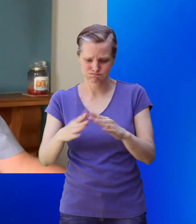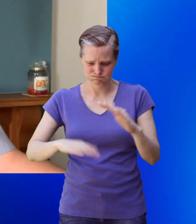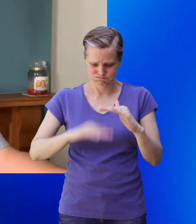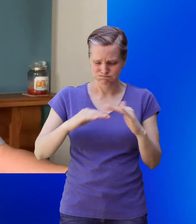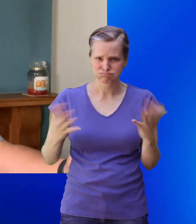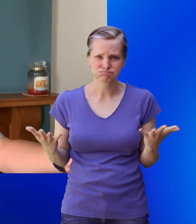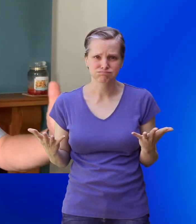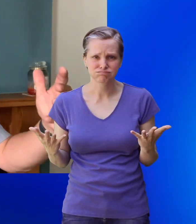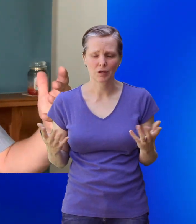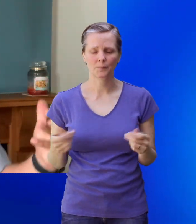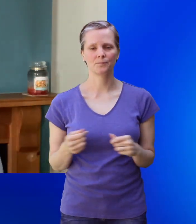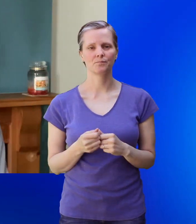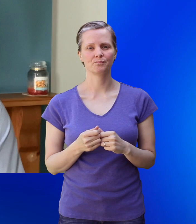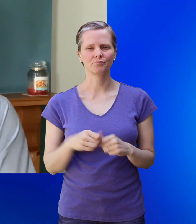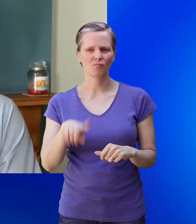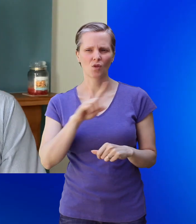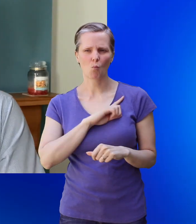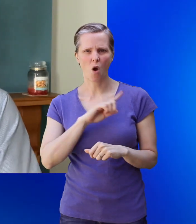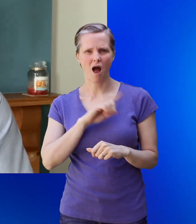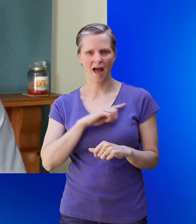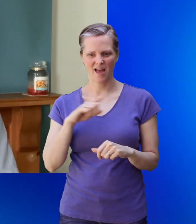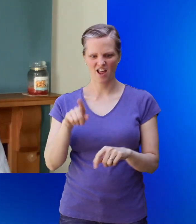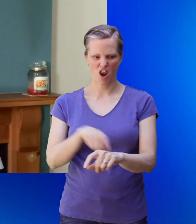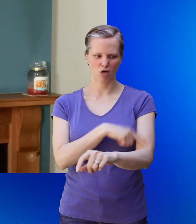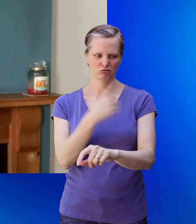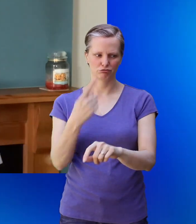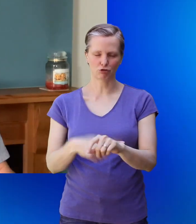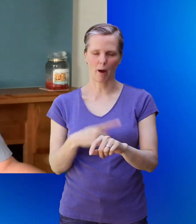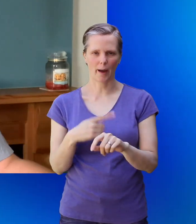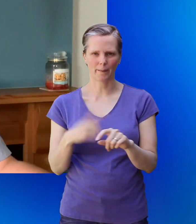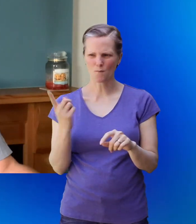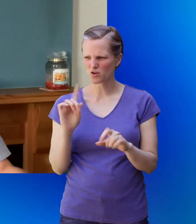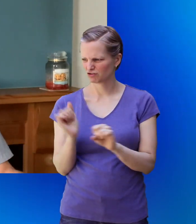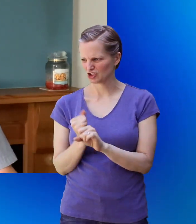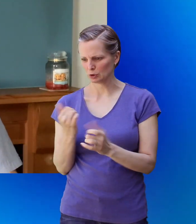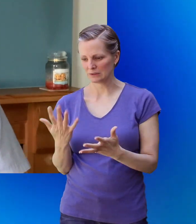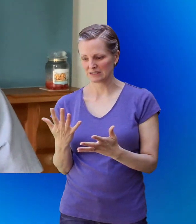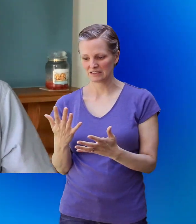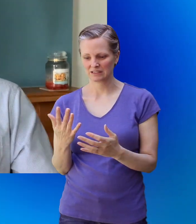they been doing? why had it taken so long? I guess all their attention had been